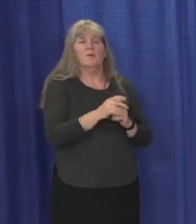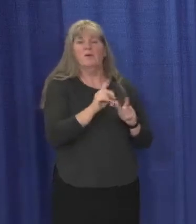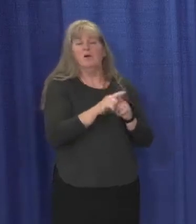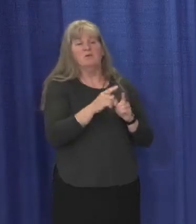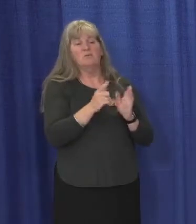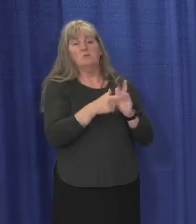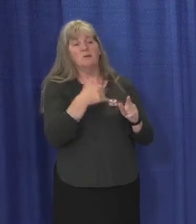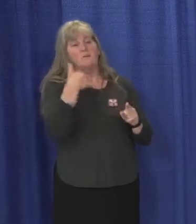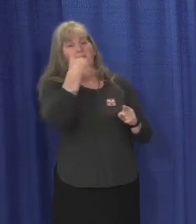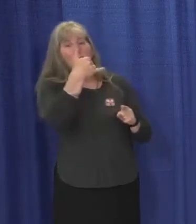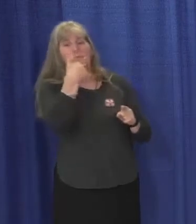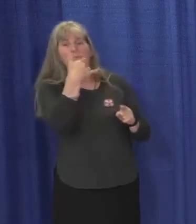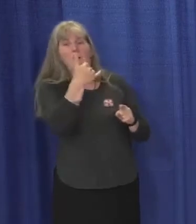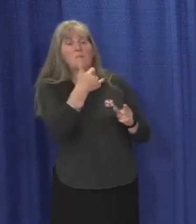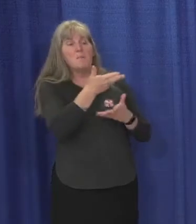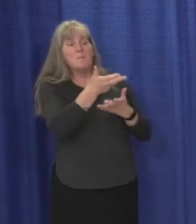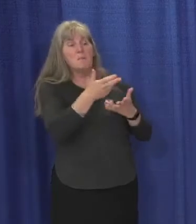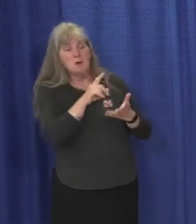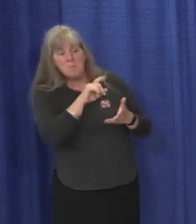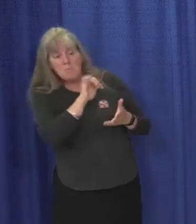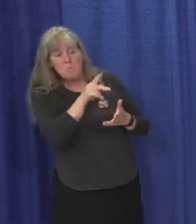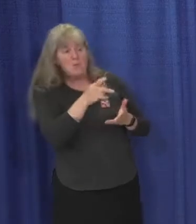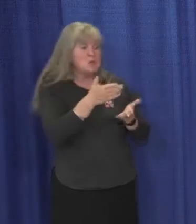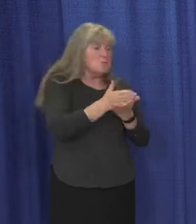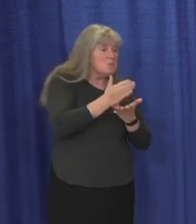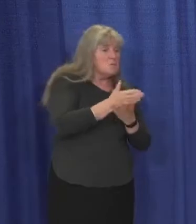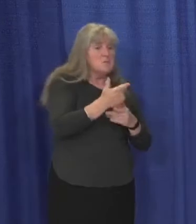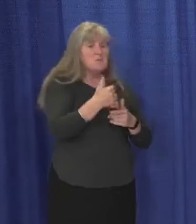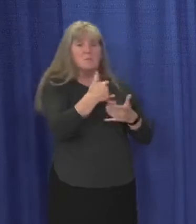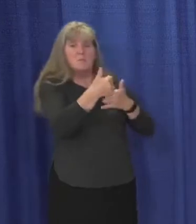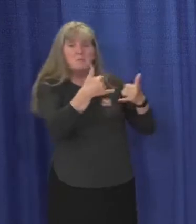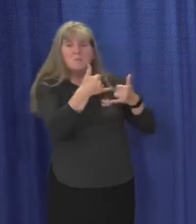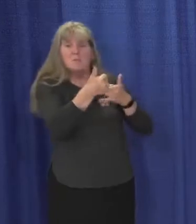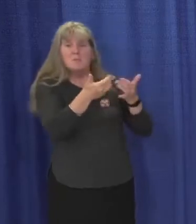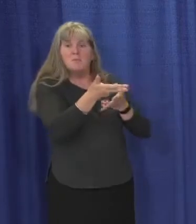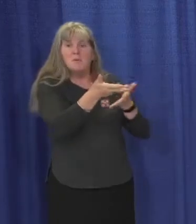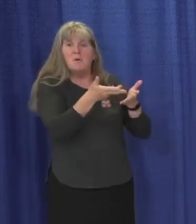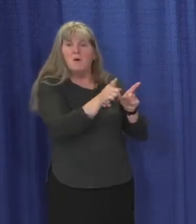And its access to people by phone and helping those